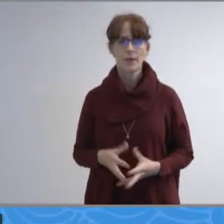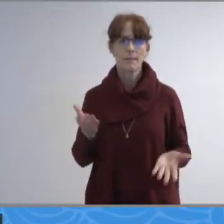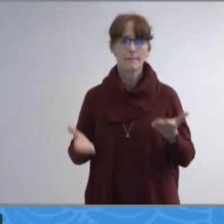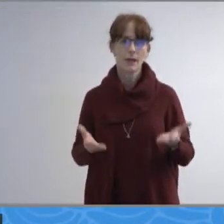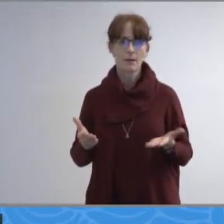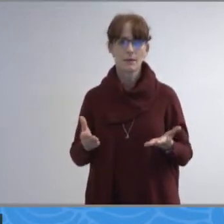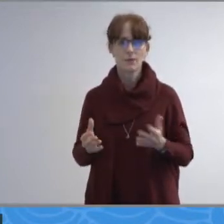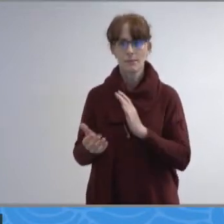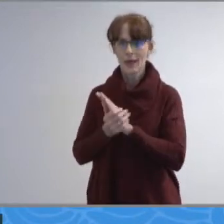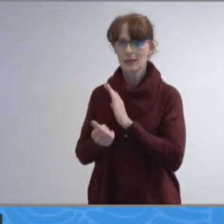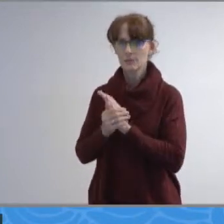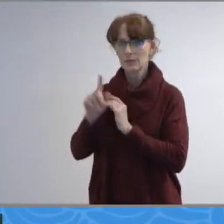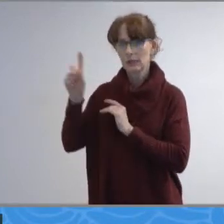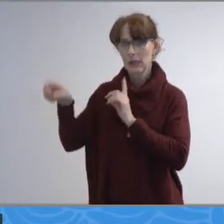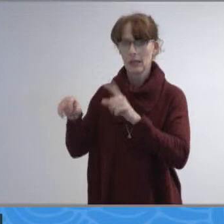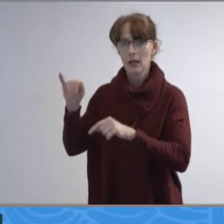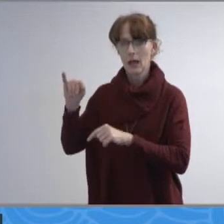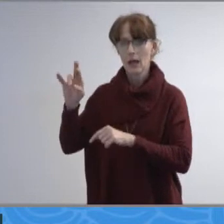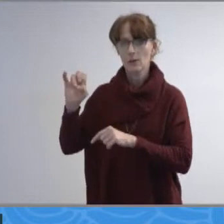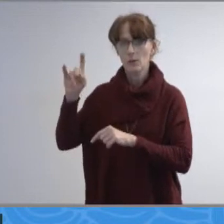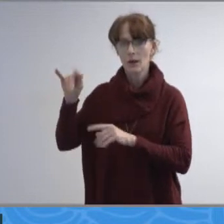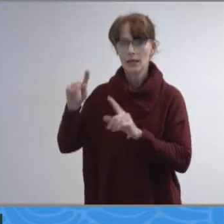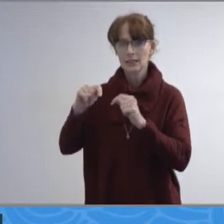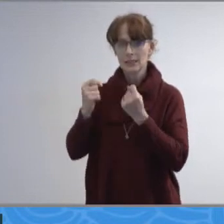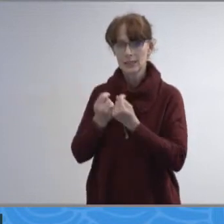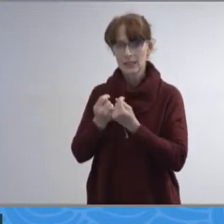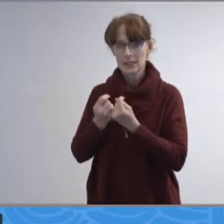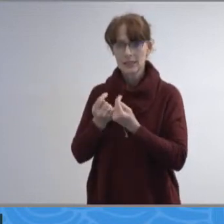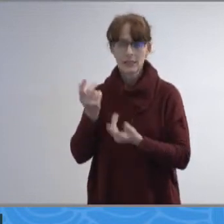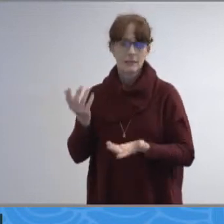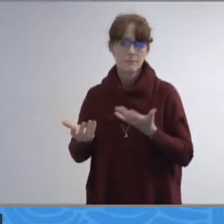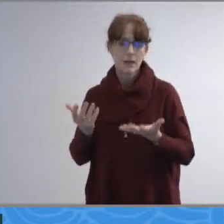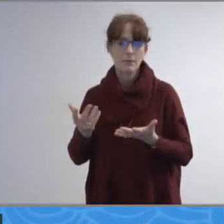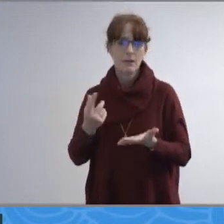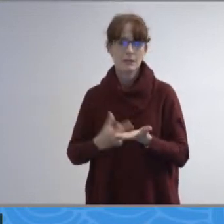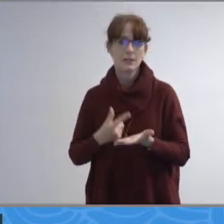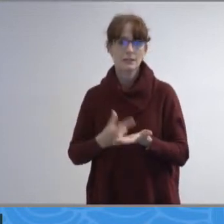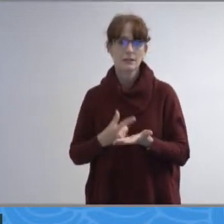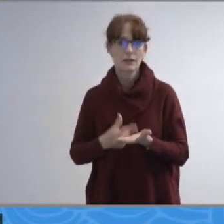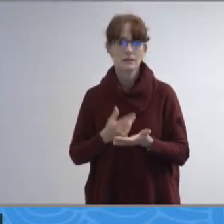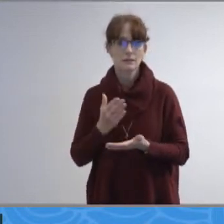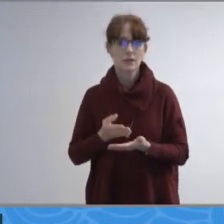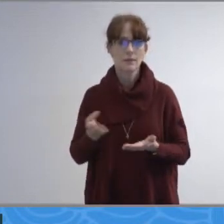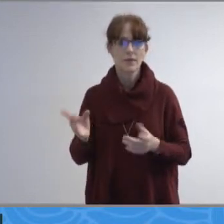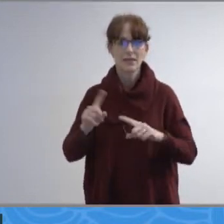on the expertise of the i-Ready team to just maybe discuss some of the different tools